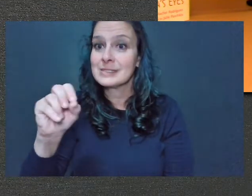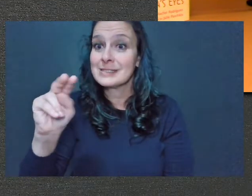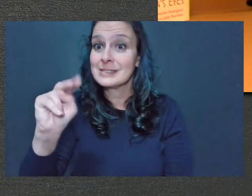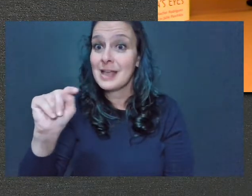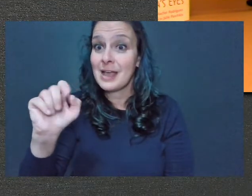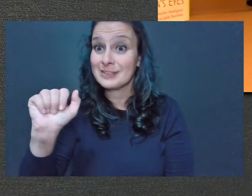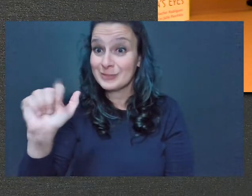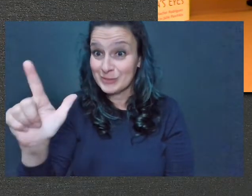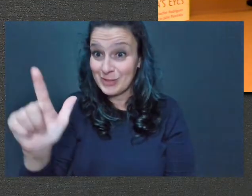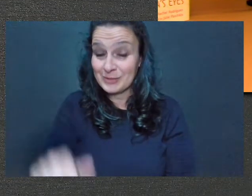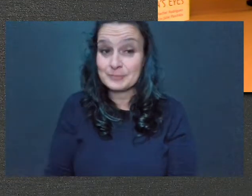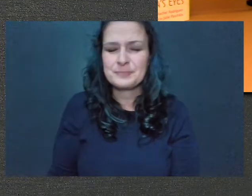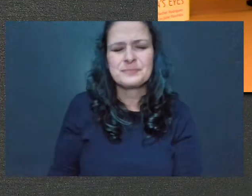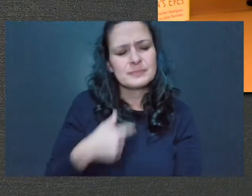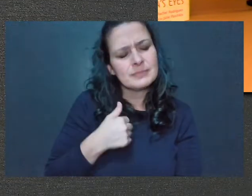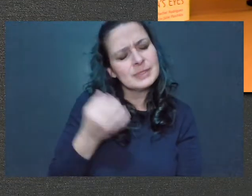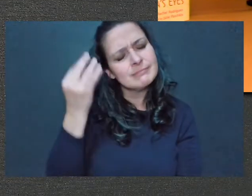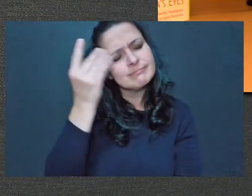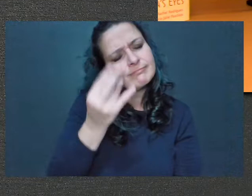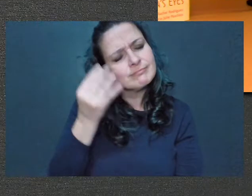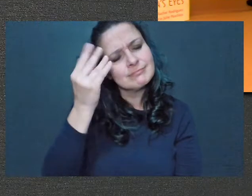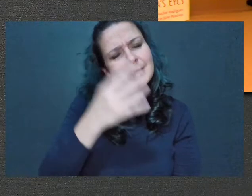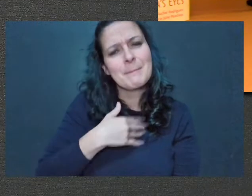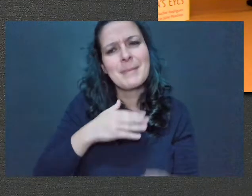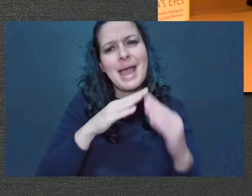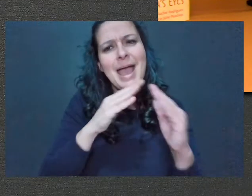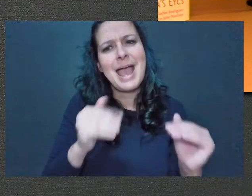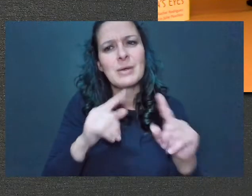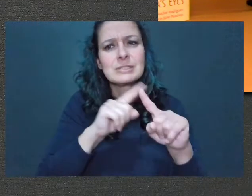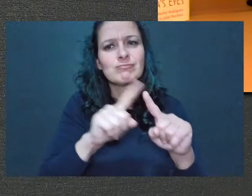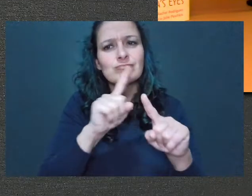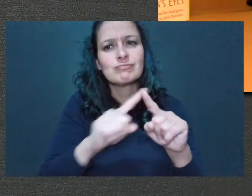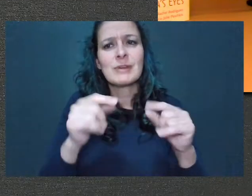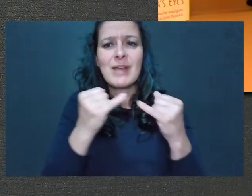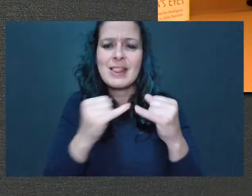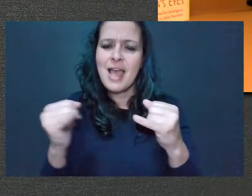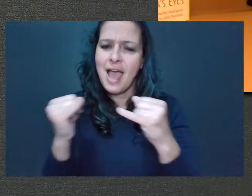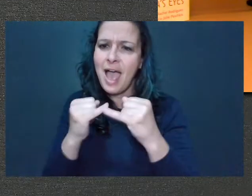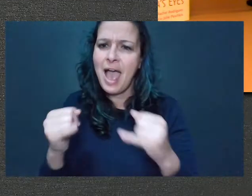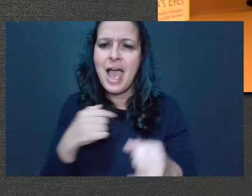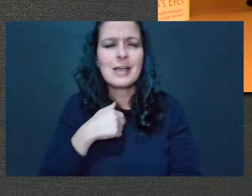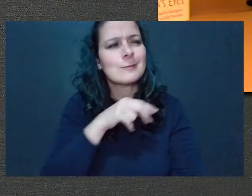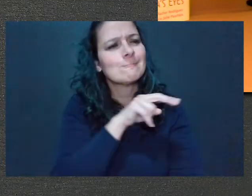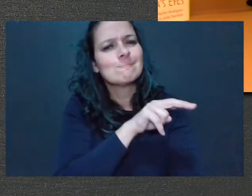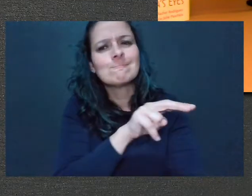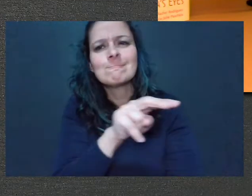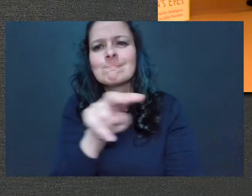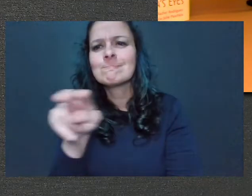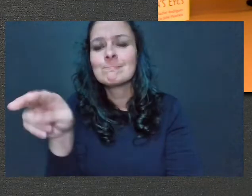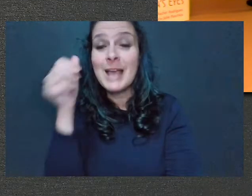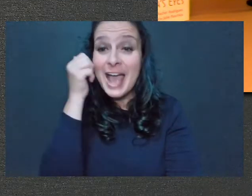I'm thinking of the lines I see around my house, and the lines that I see every day.